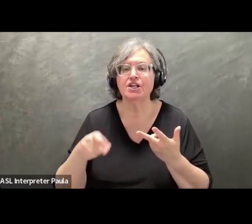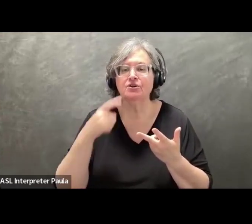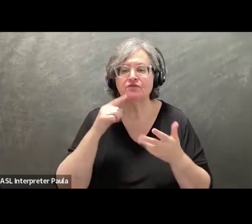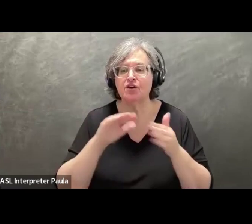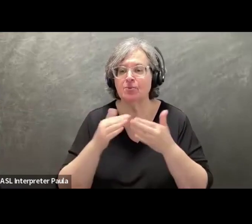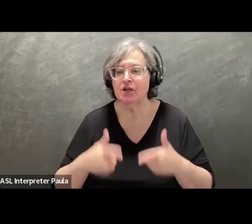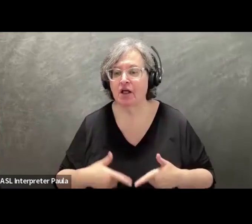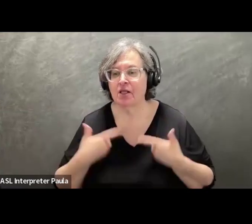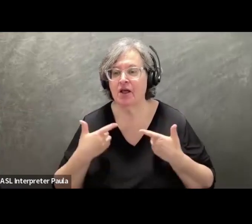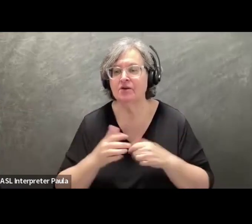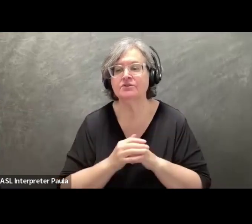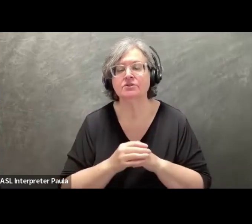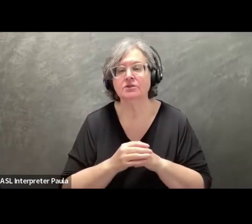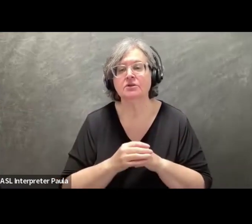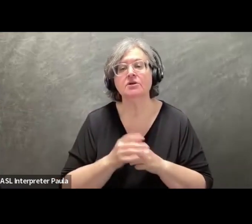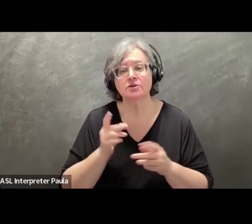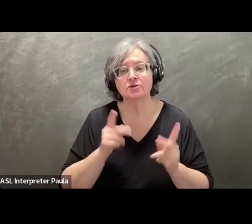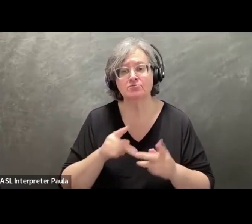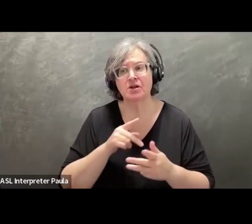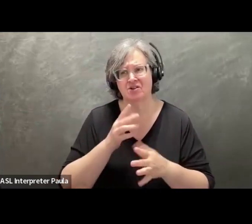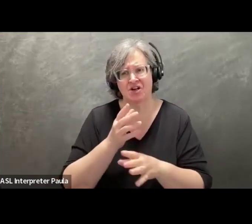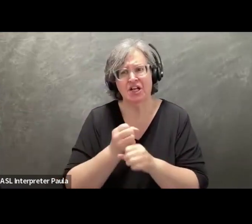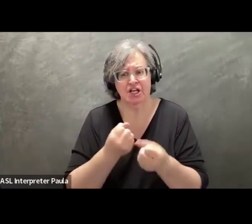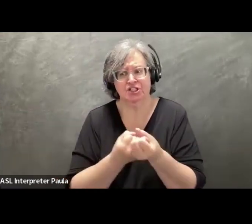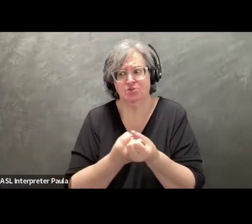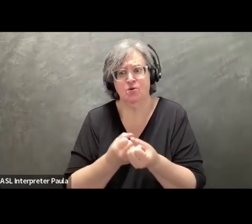living, that they are getting the supports they need to be